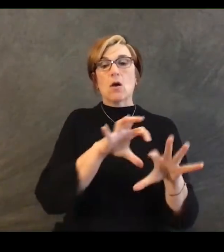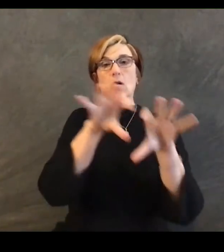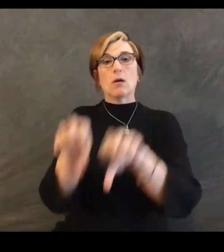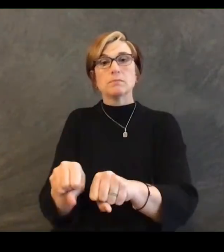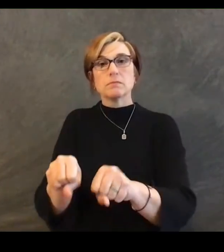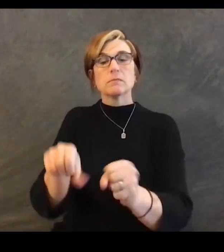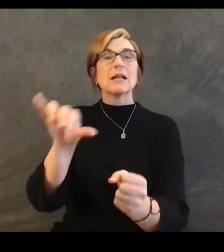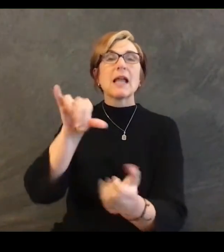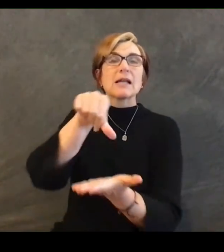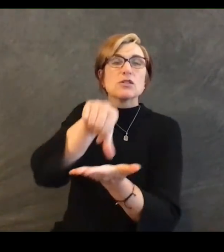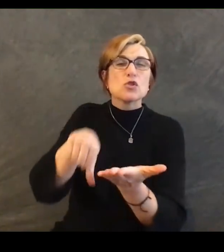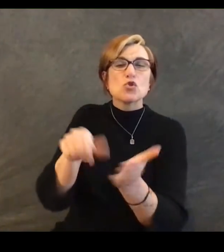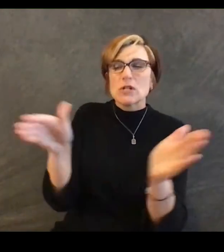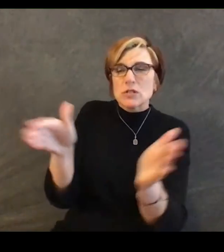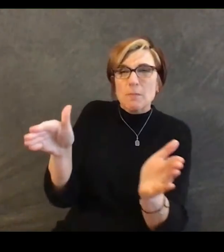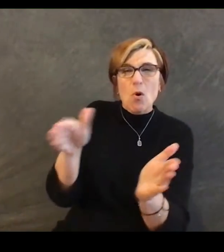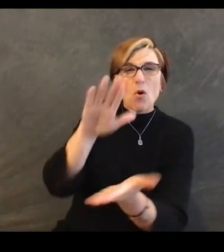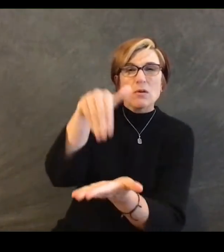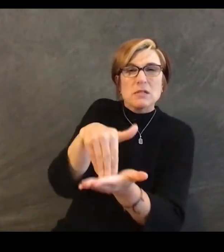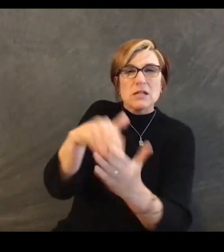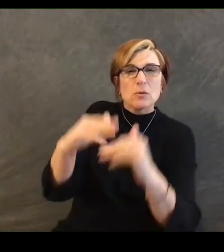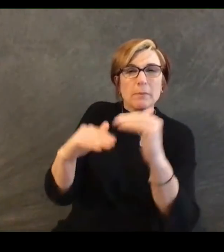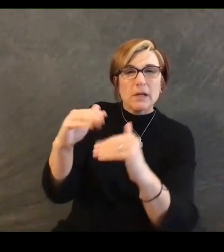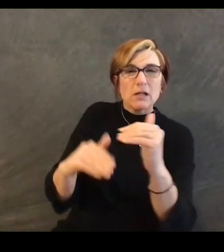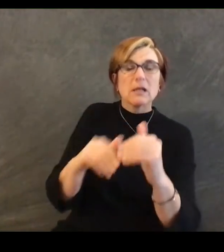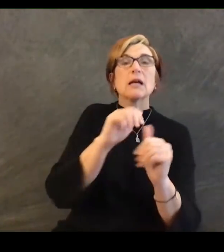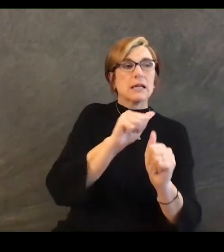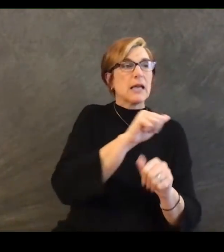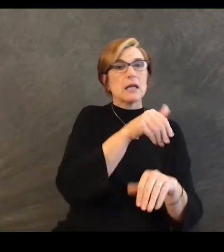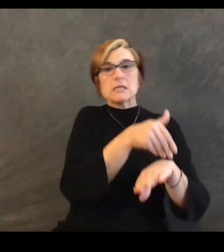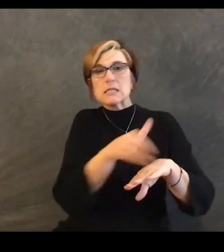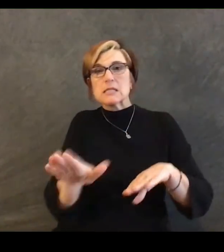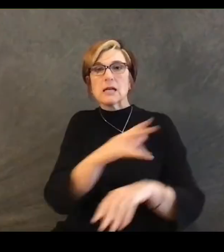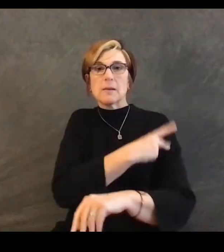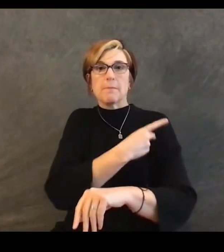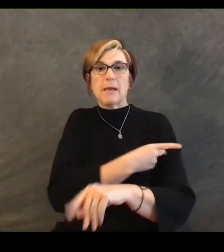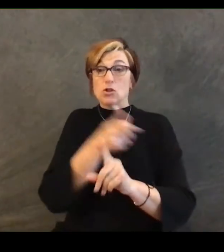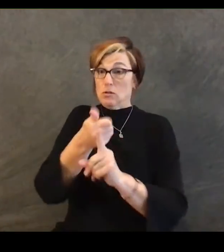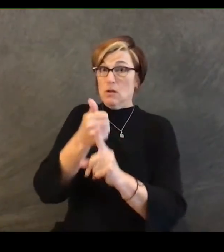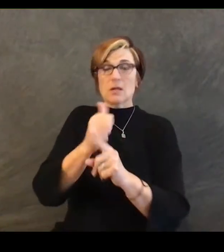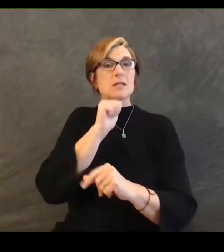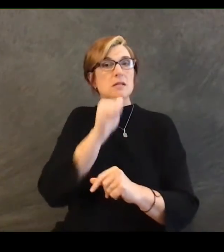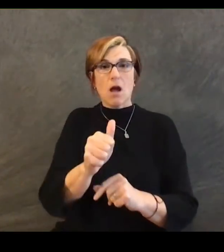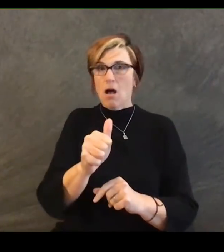for hospital patients who are not infected for example I know that many